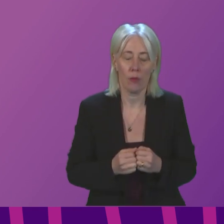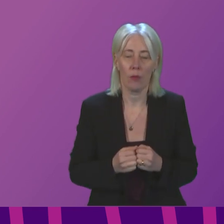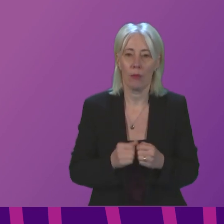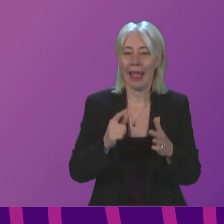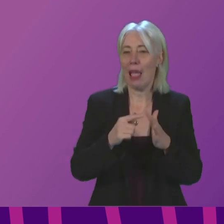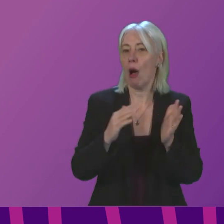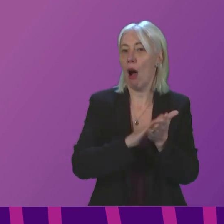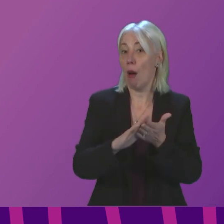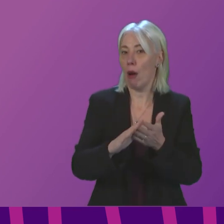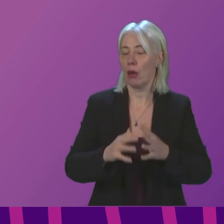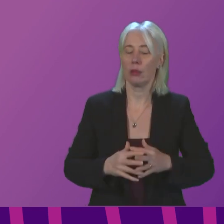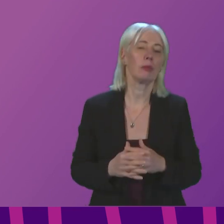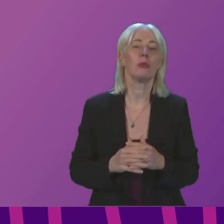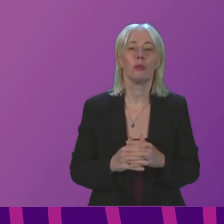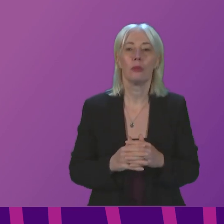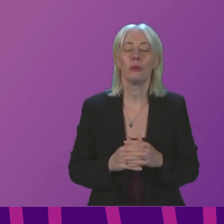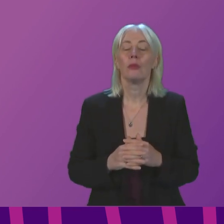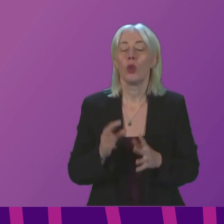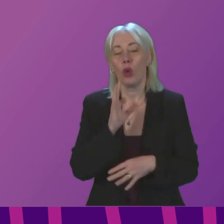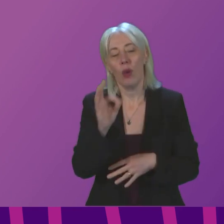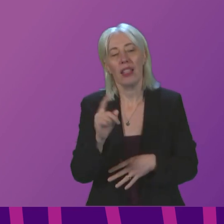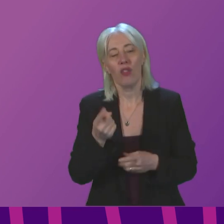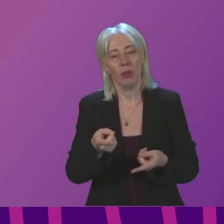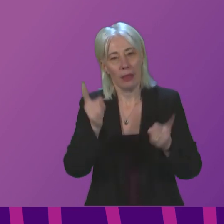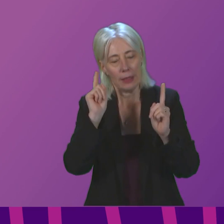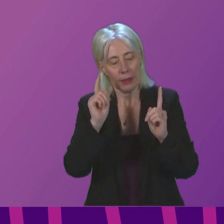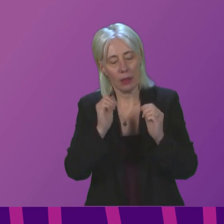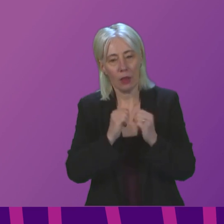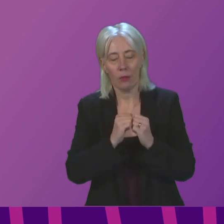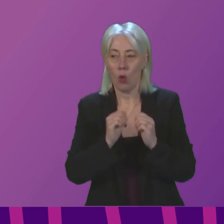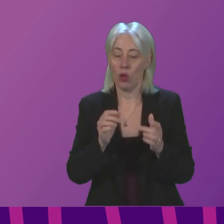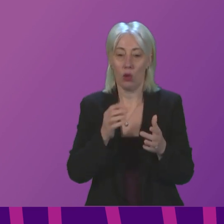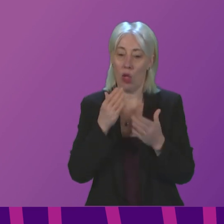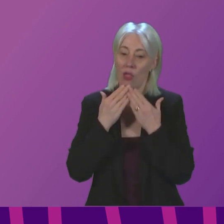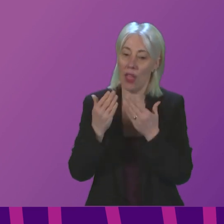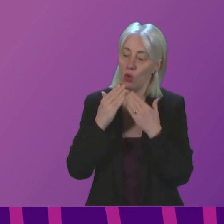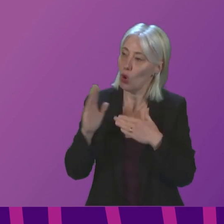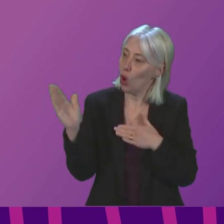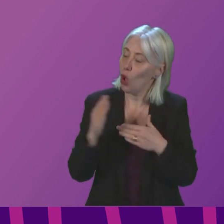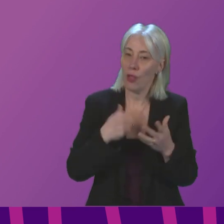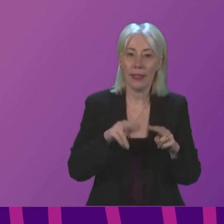Will the First Minister join me in thanking all the staff, volunteers and people in Scotland